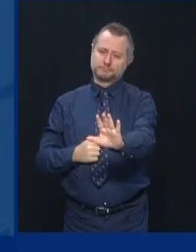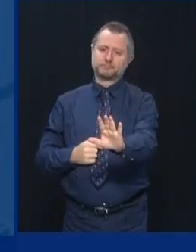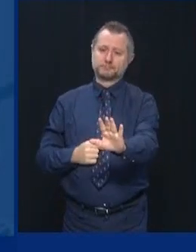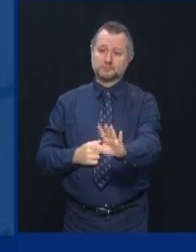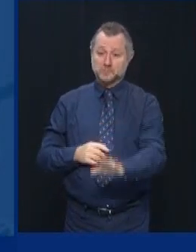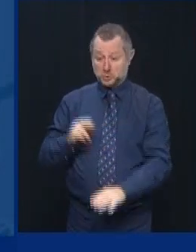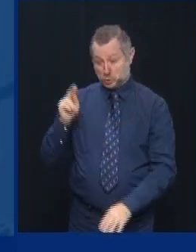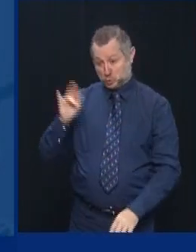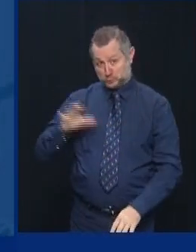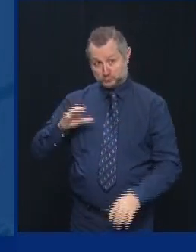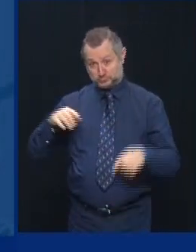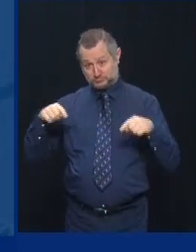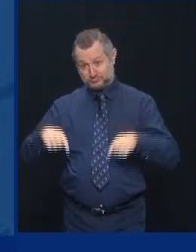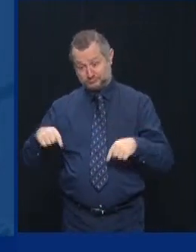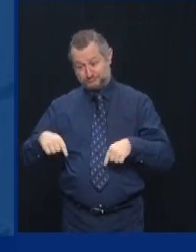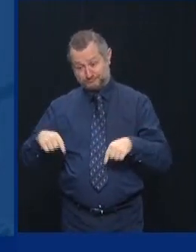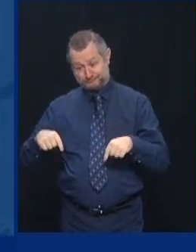WE SAVED LIVES. I BELIEVE THAT.